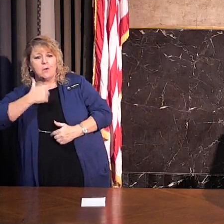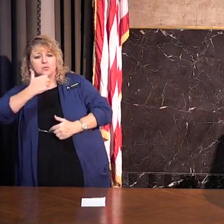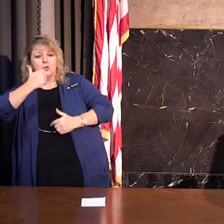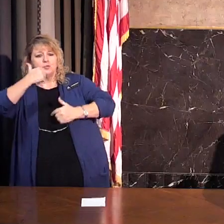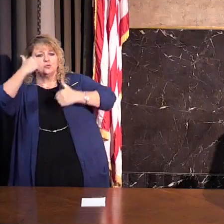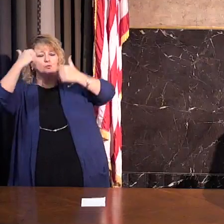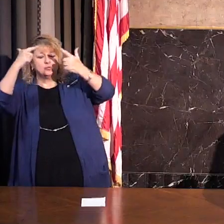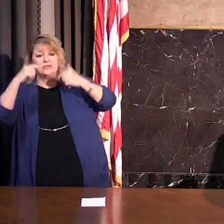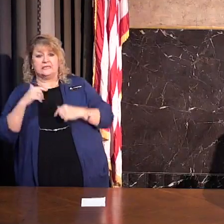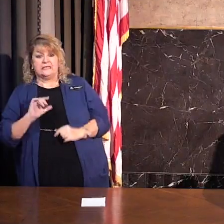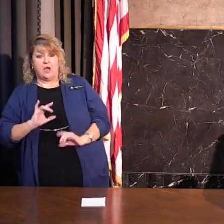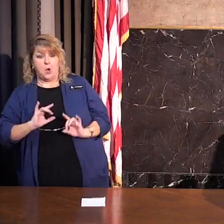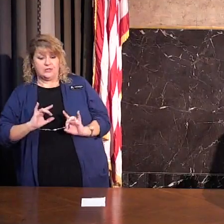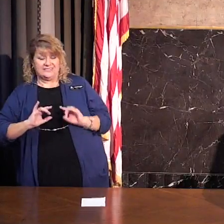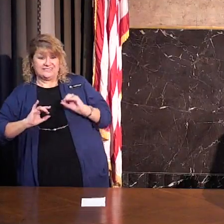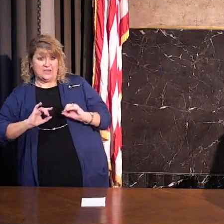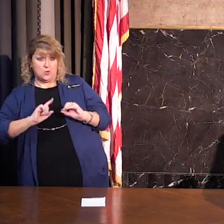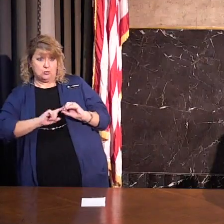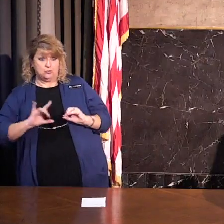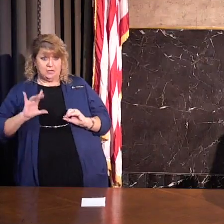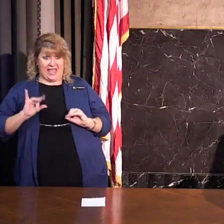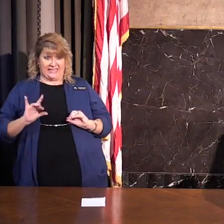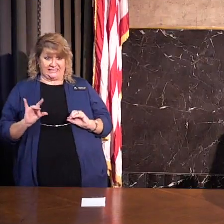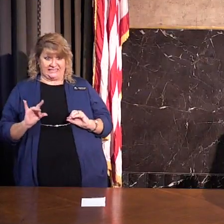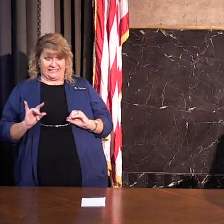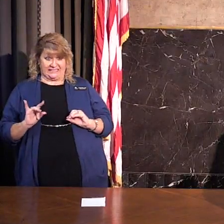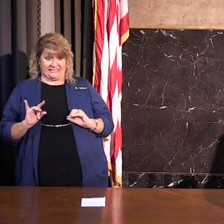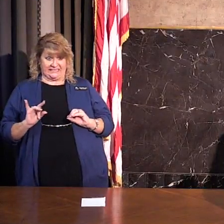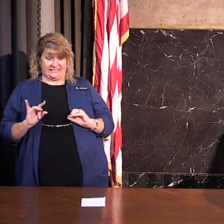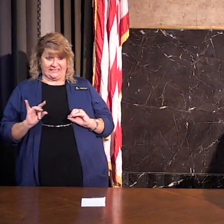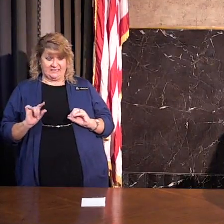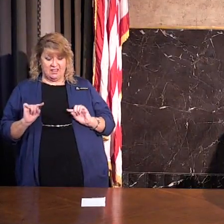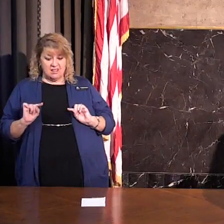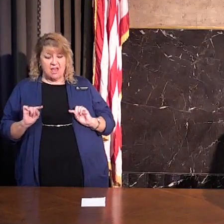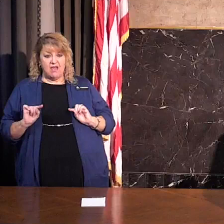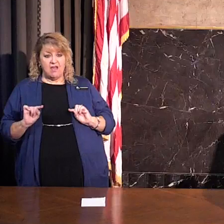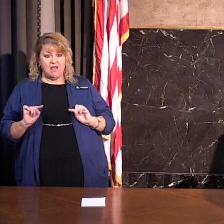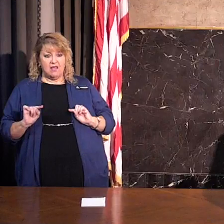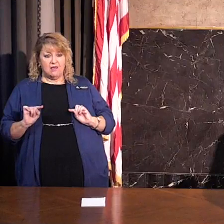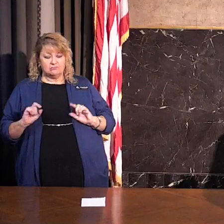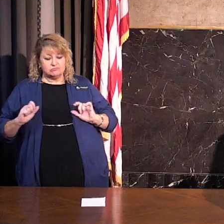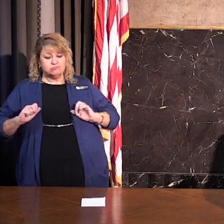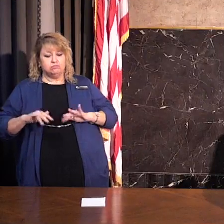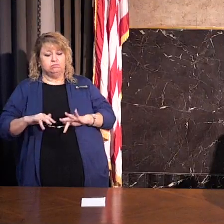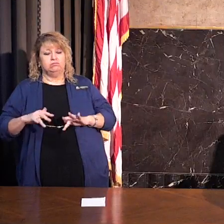age group zero to 18 years old